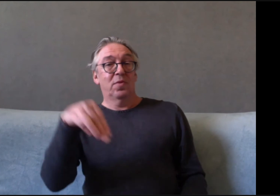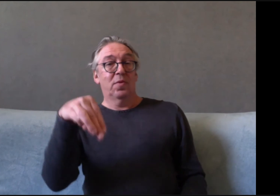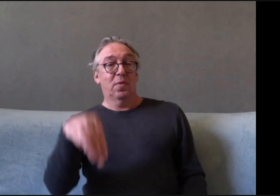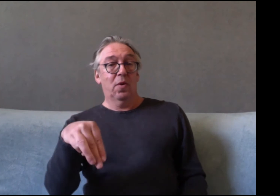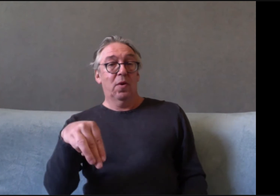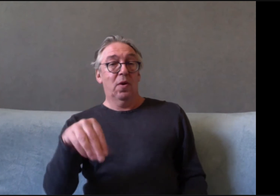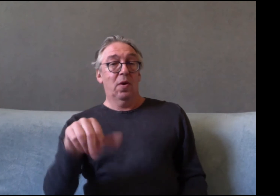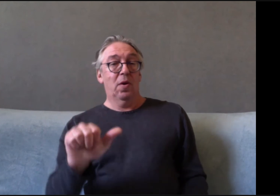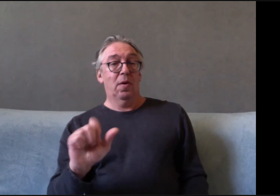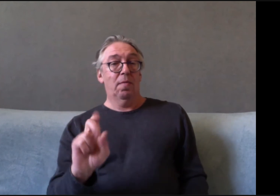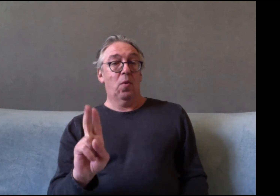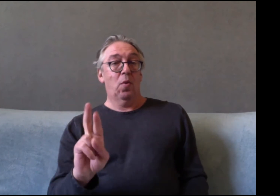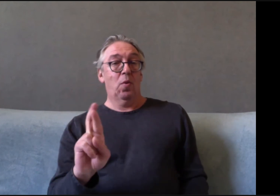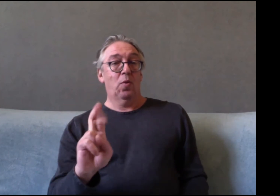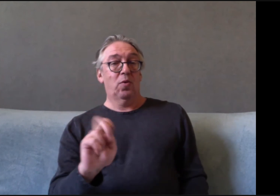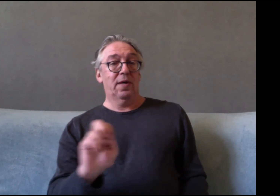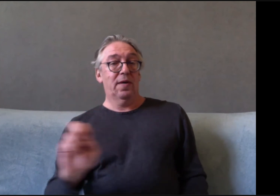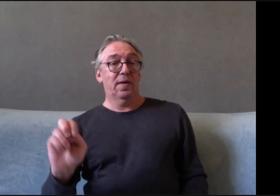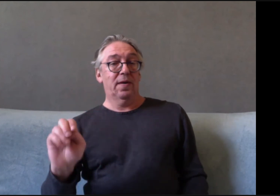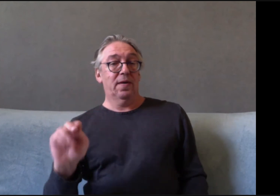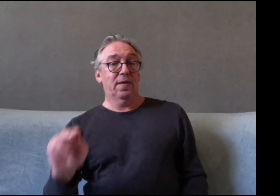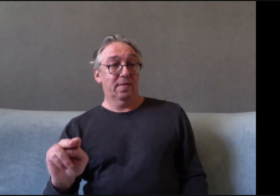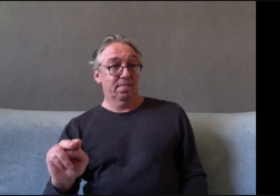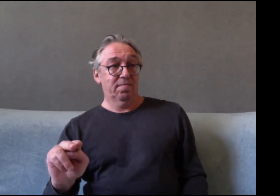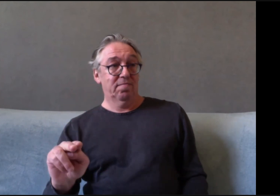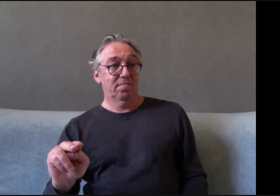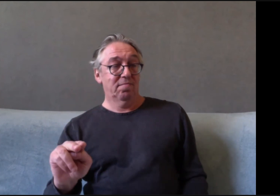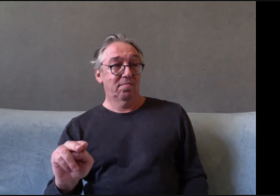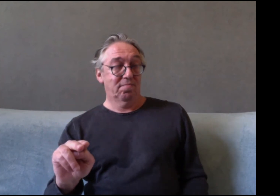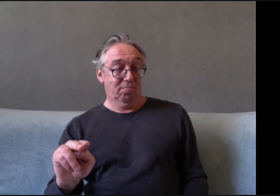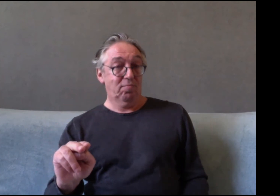with Shpresa and Bujar. Maureen, the floor is yours.